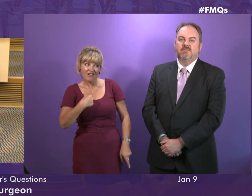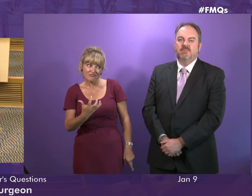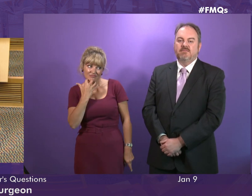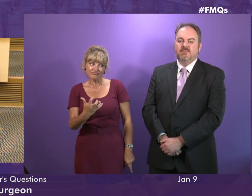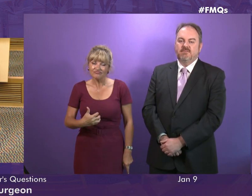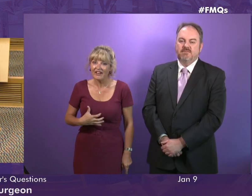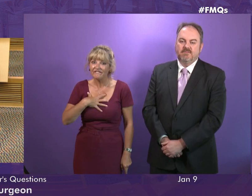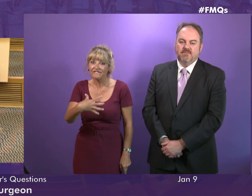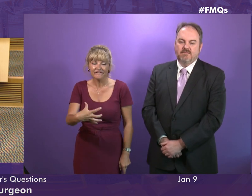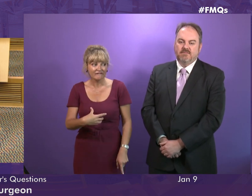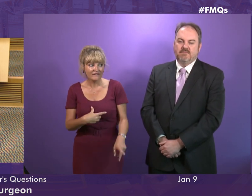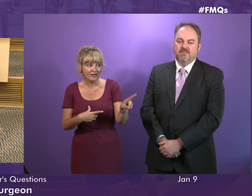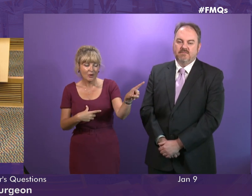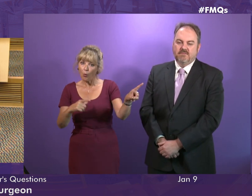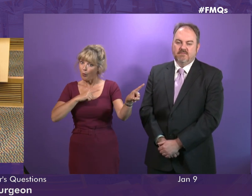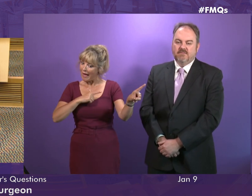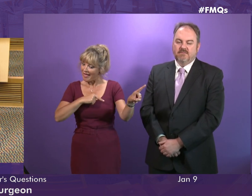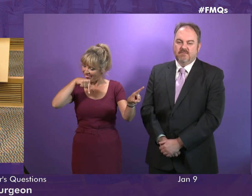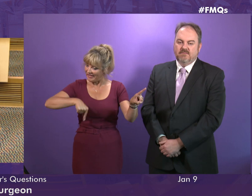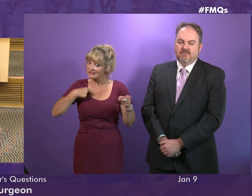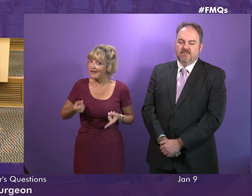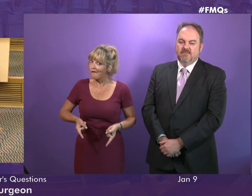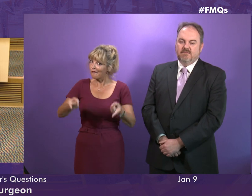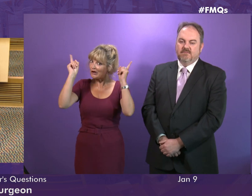Before he reminds me, I know that this is First Minister’s question time, and he is